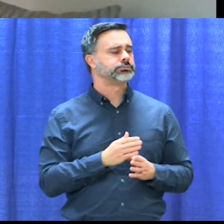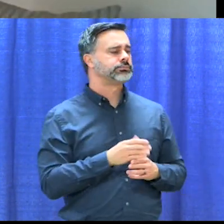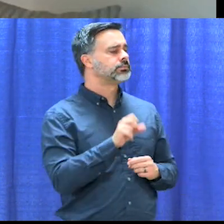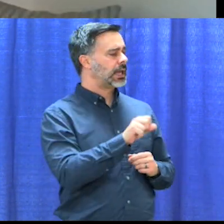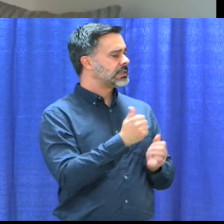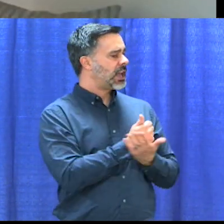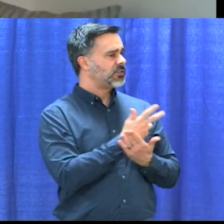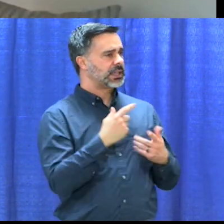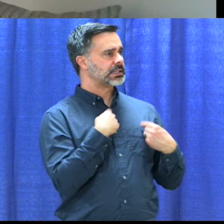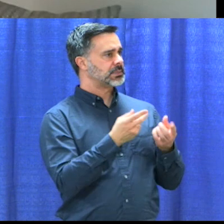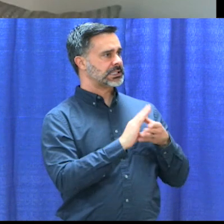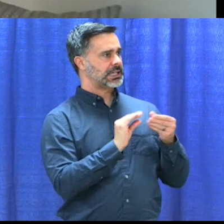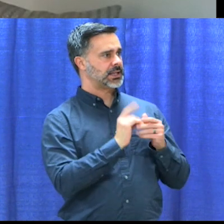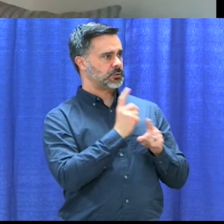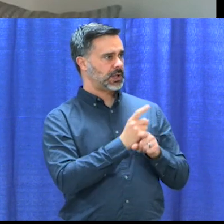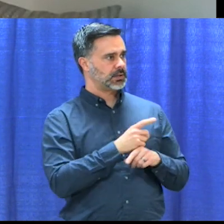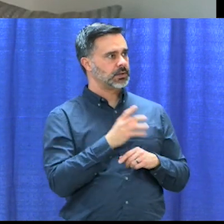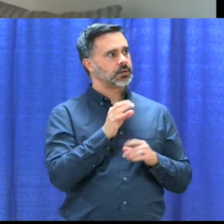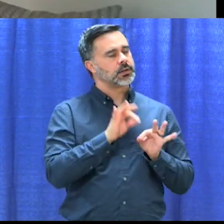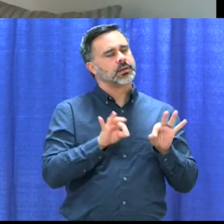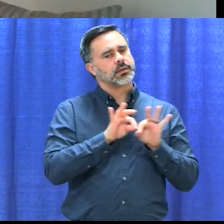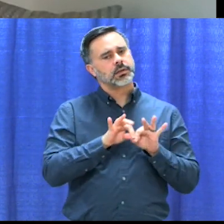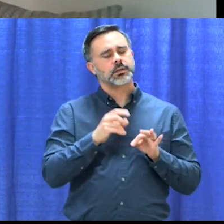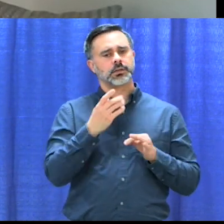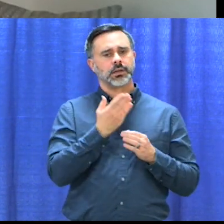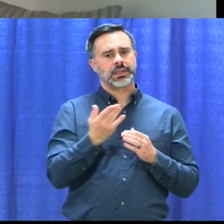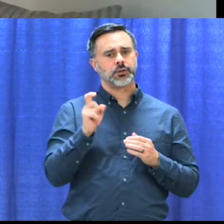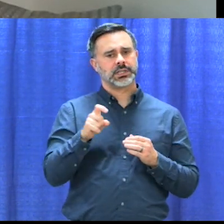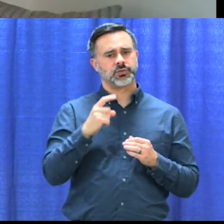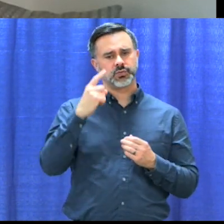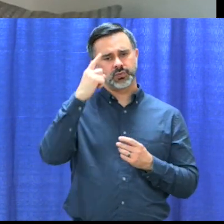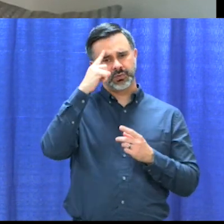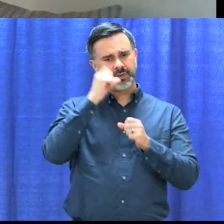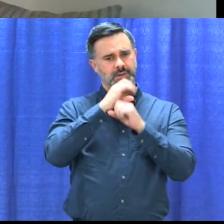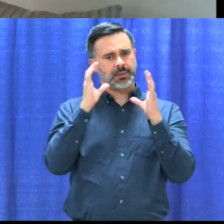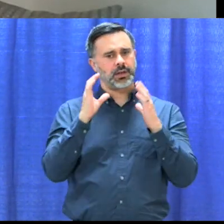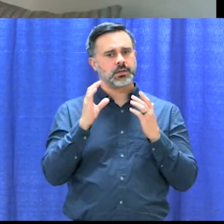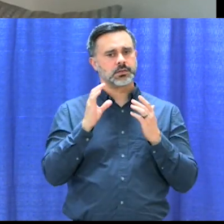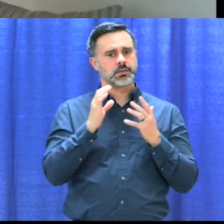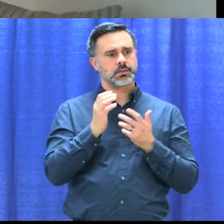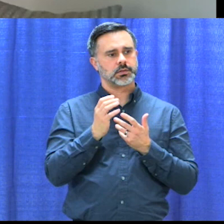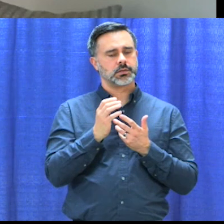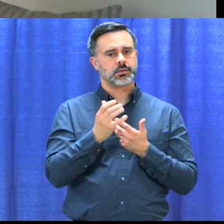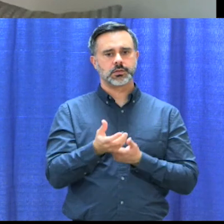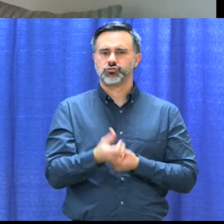And the singular notion you want to wrap your head around is this notion of the trusted source.